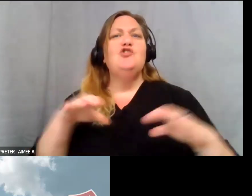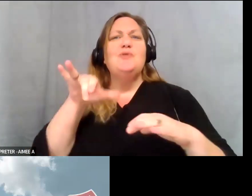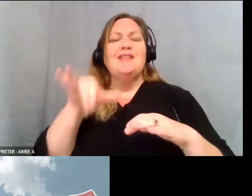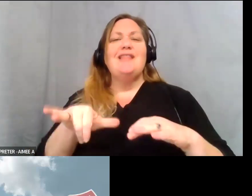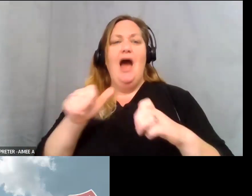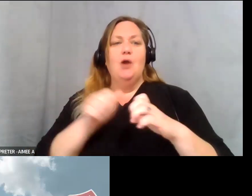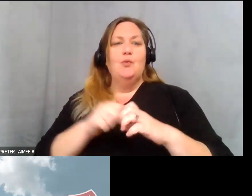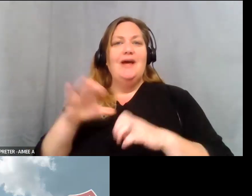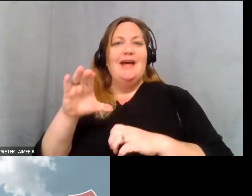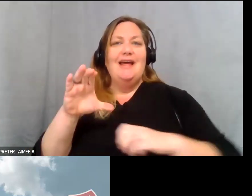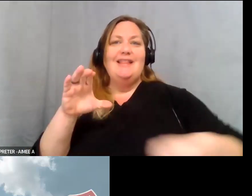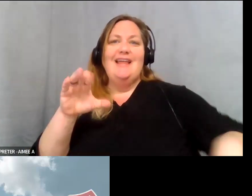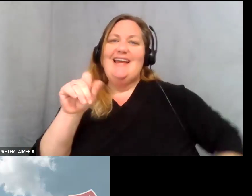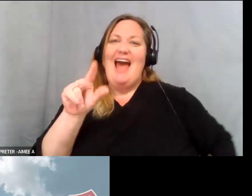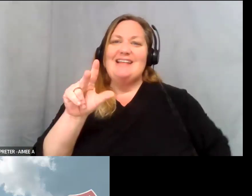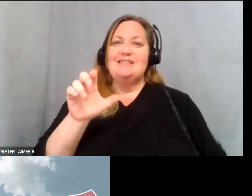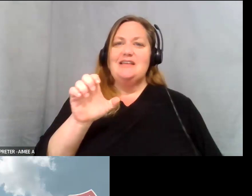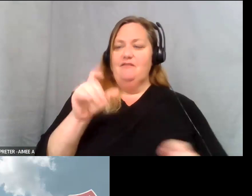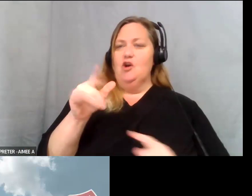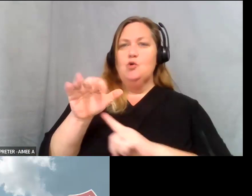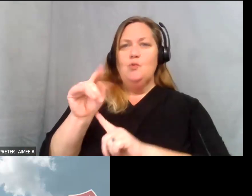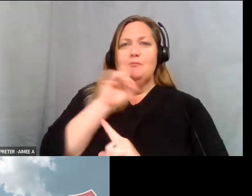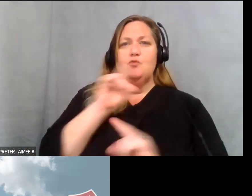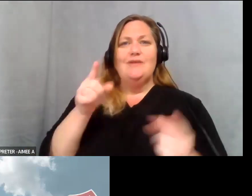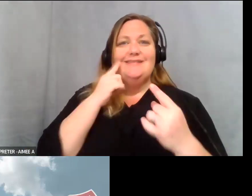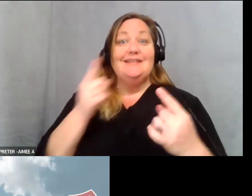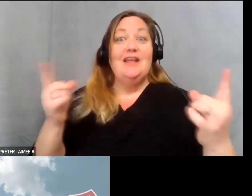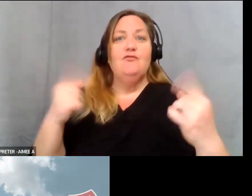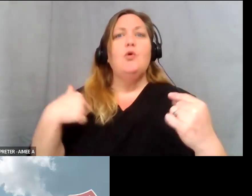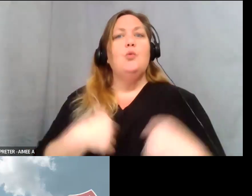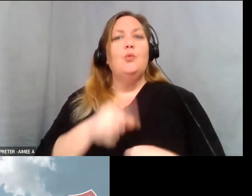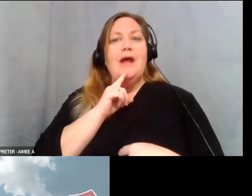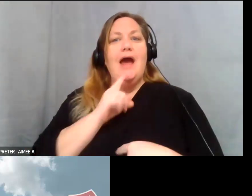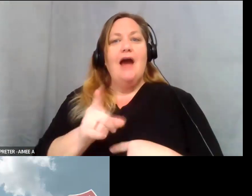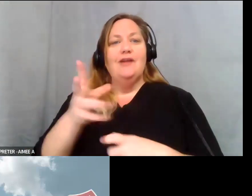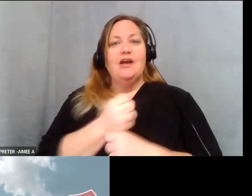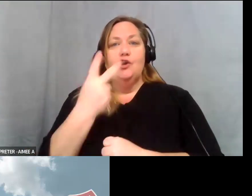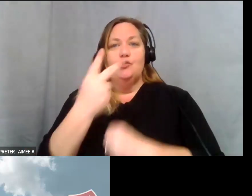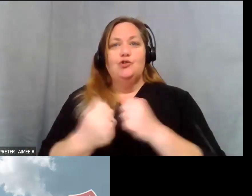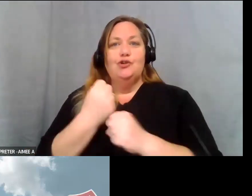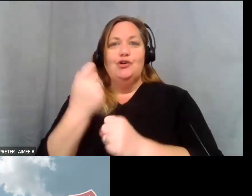Casse Grant. It's been very successful, and we actually got our 2 year grant and completed it